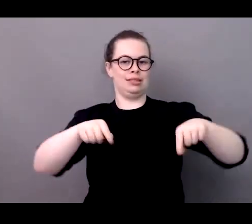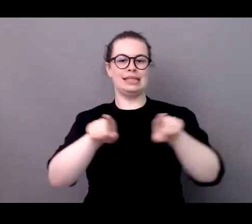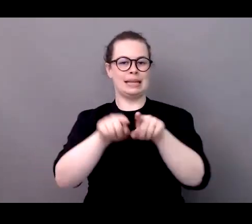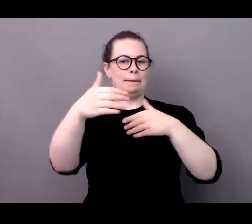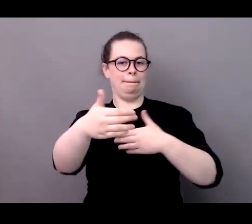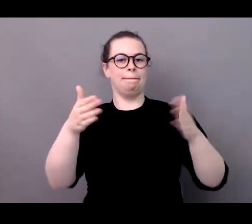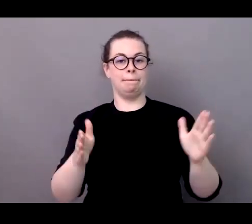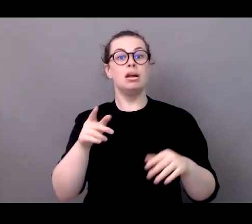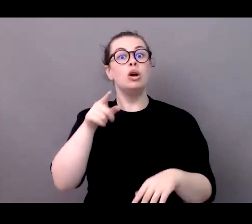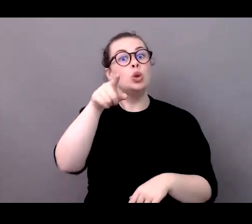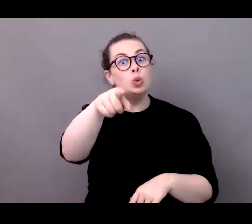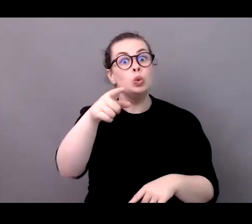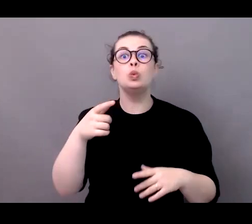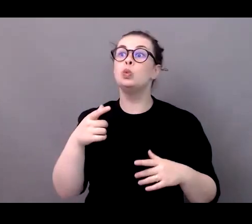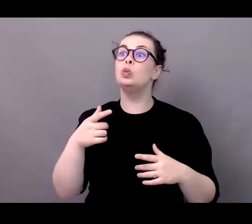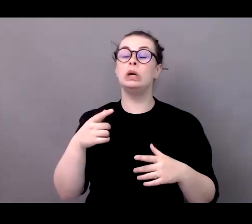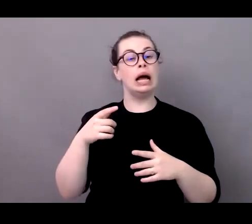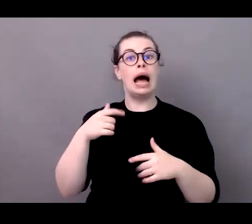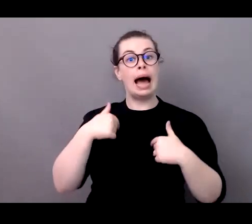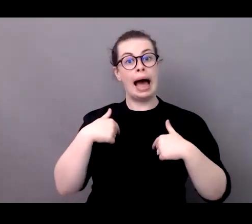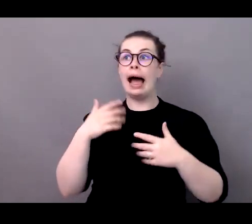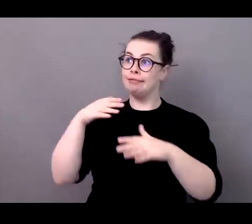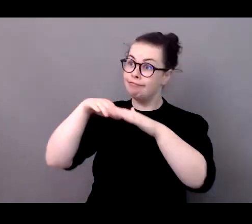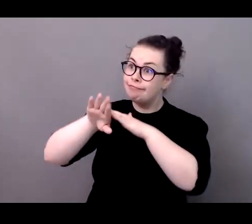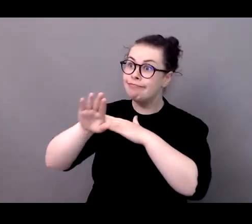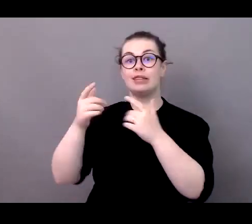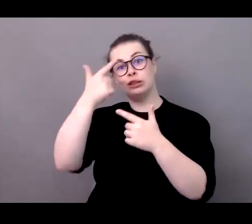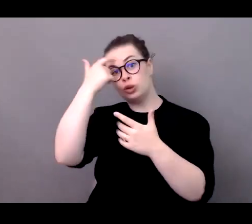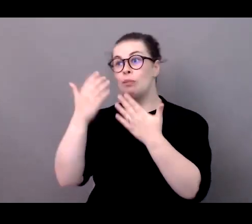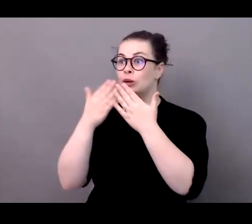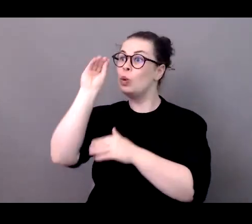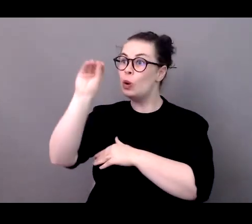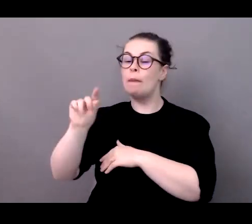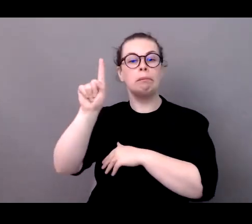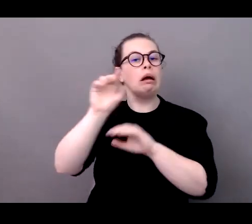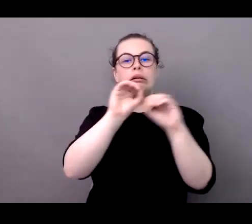those things on registration for the summer school but you do, in fact, need them, then don't worry,